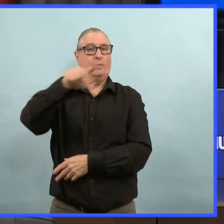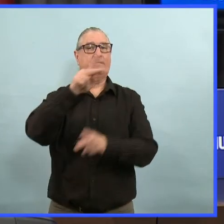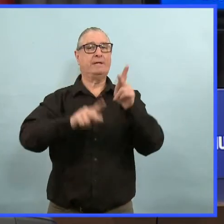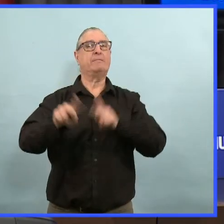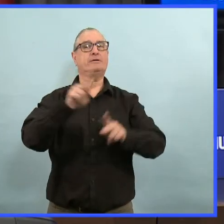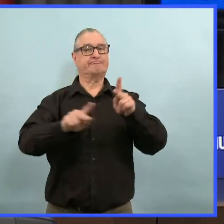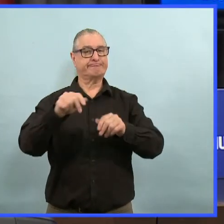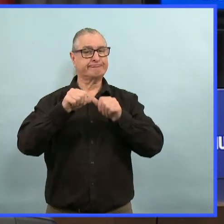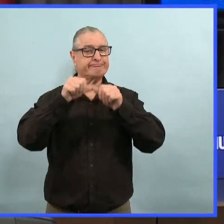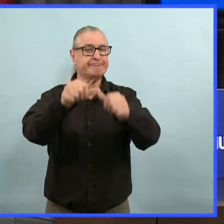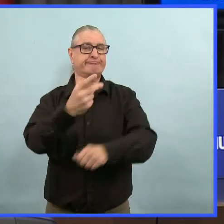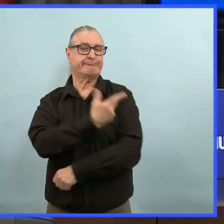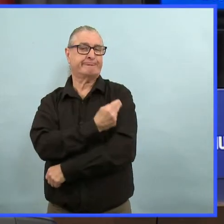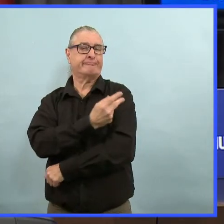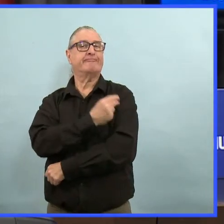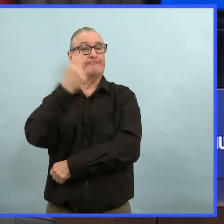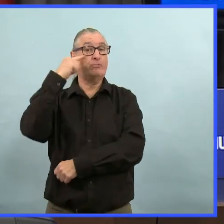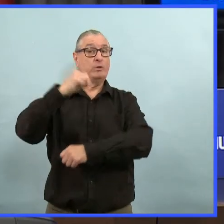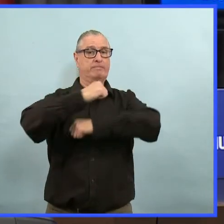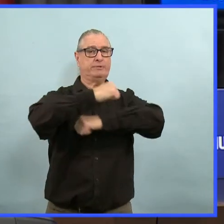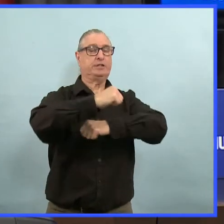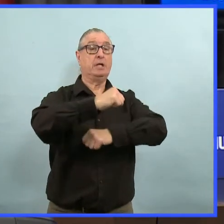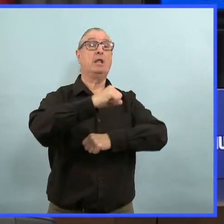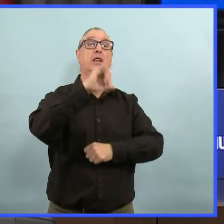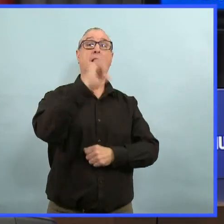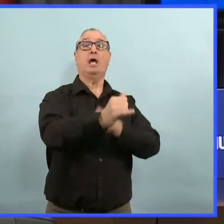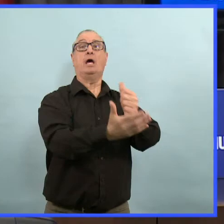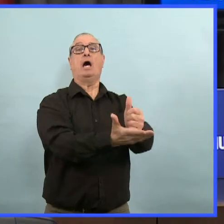that has provided public health with an opportunity to loosen restrictions